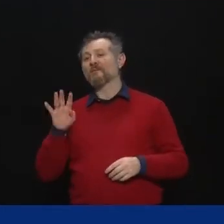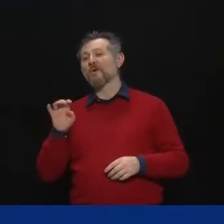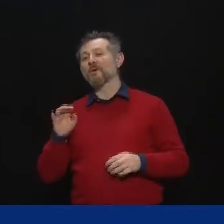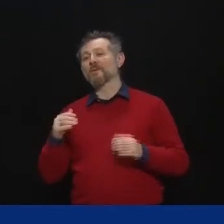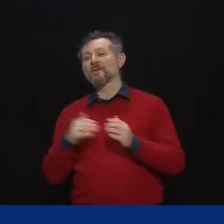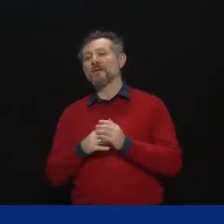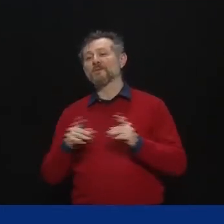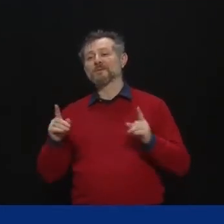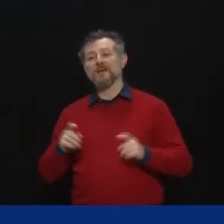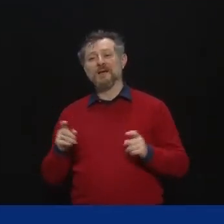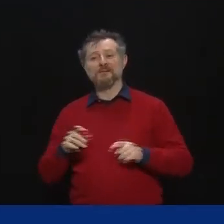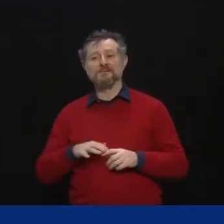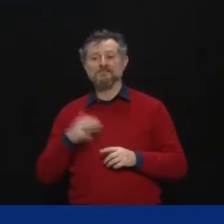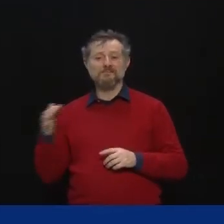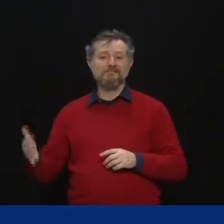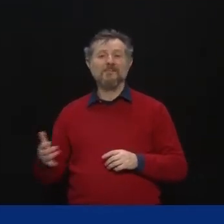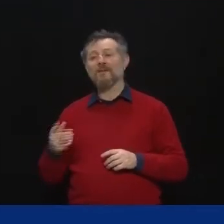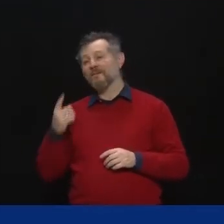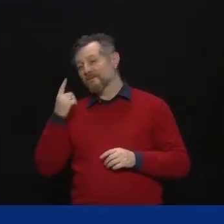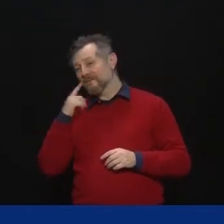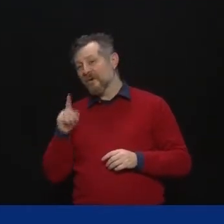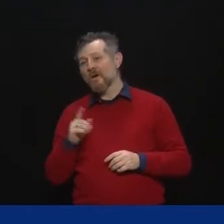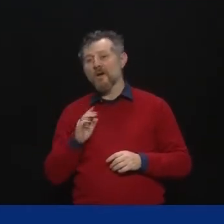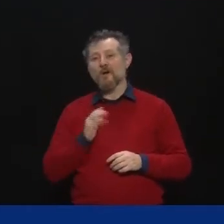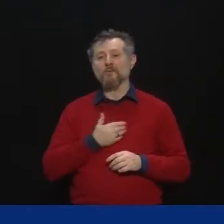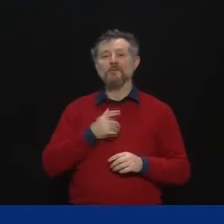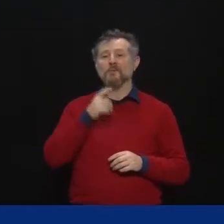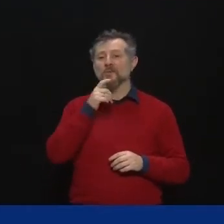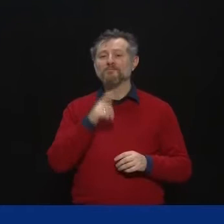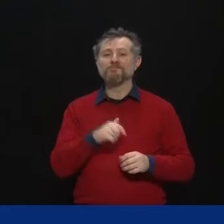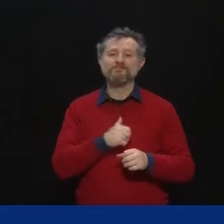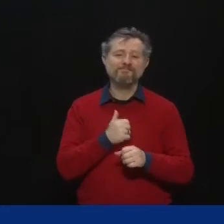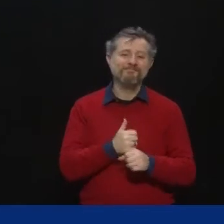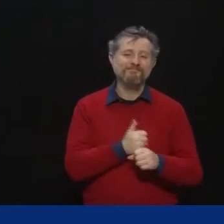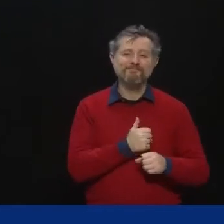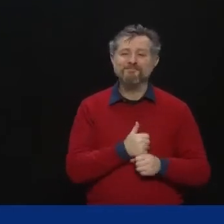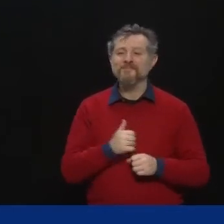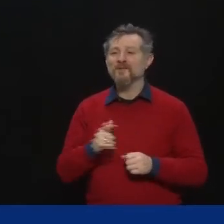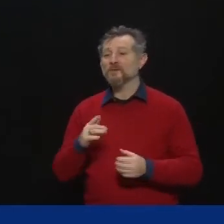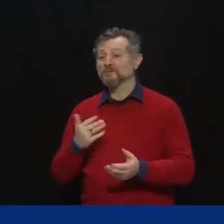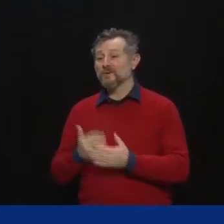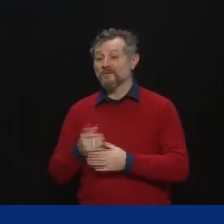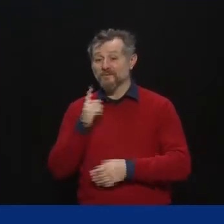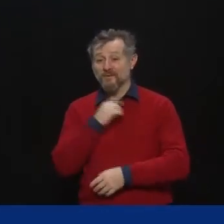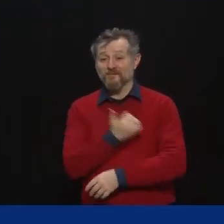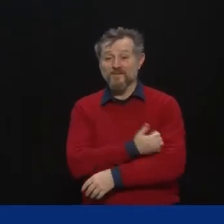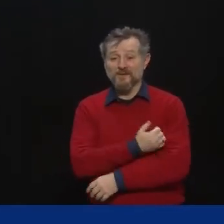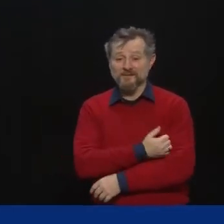AND IN ADDITION, WE ARE GOING TO SEND 1.6 MILLION TESTS TO NEW YORK CITY.